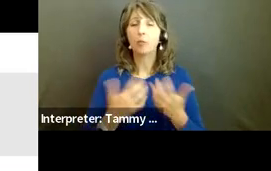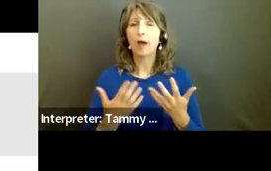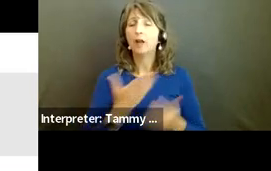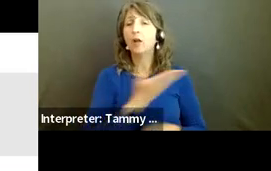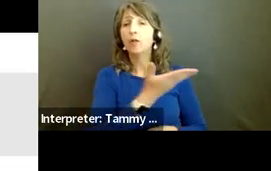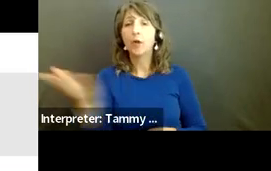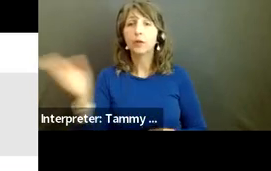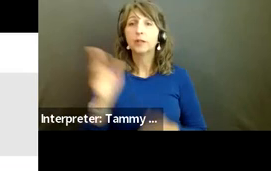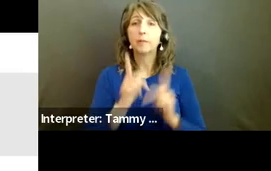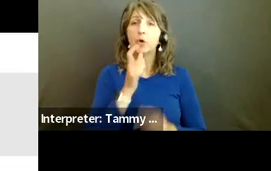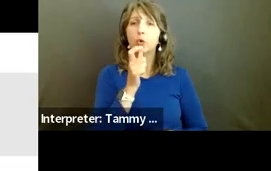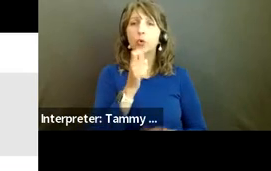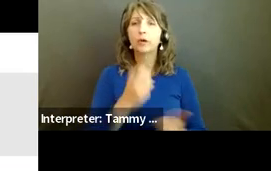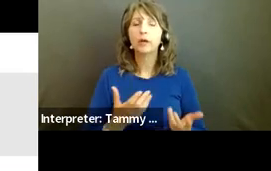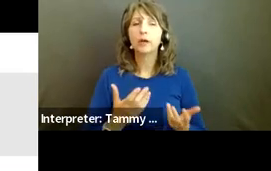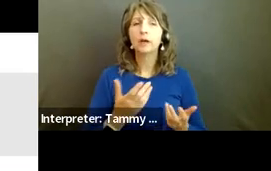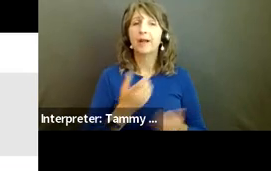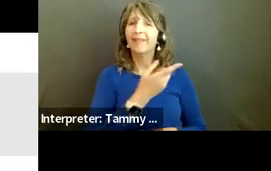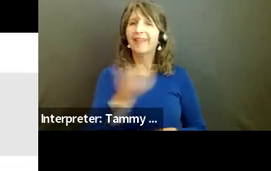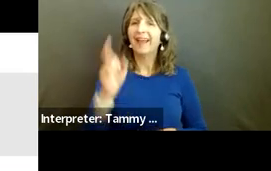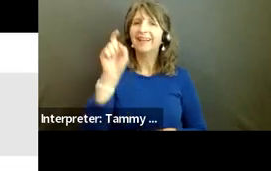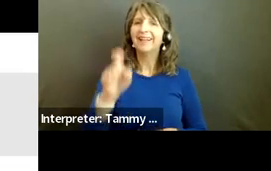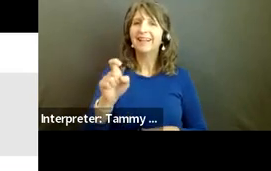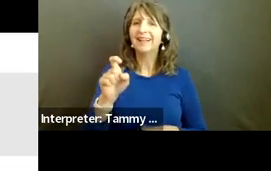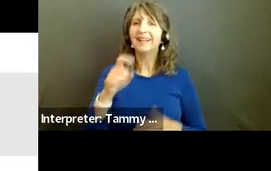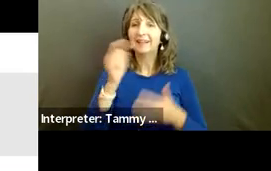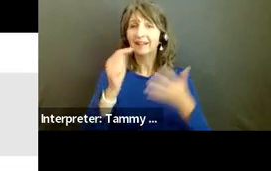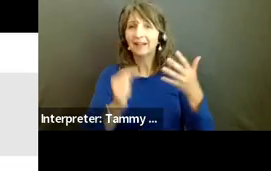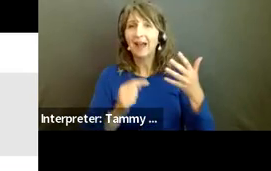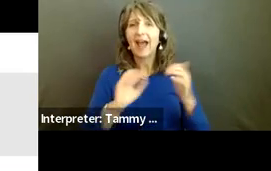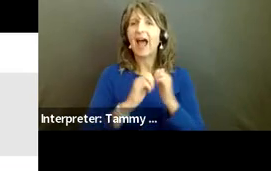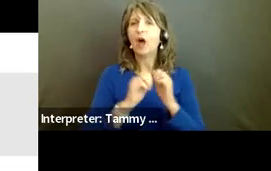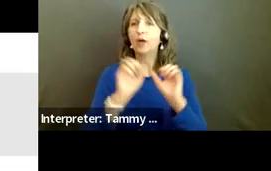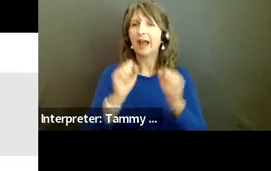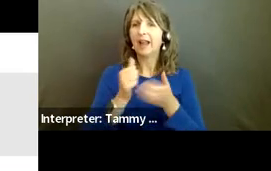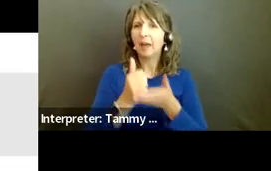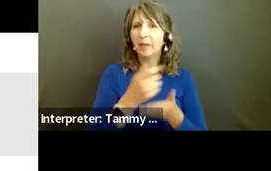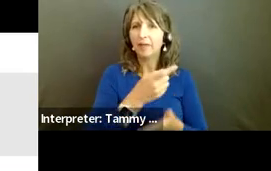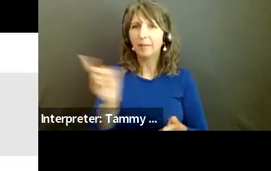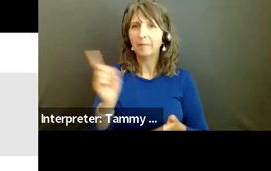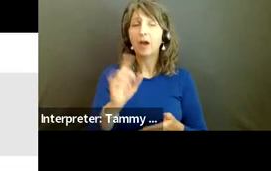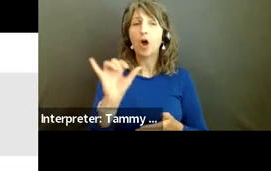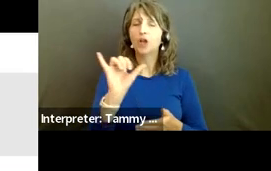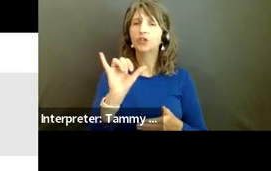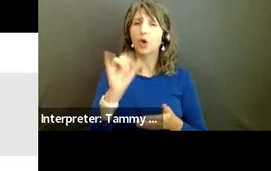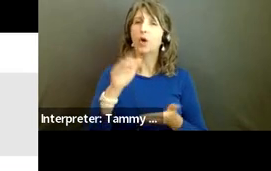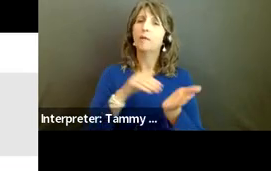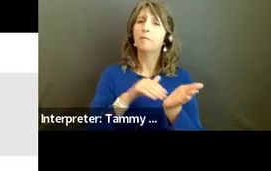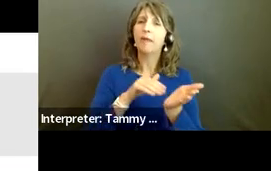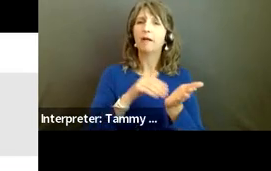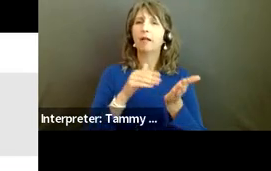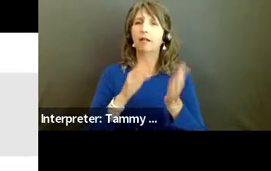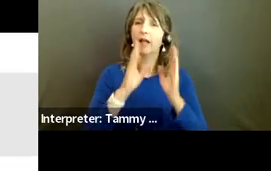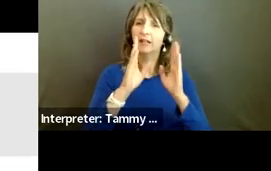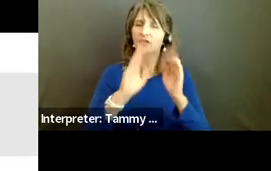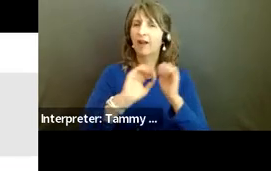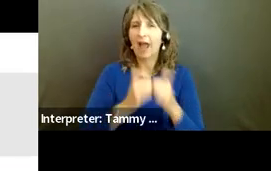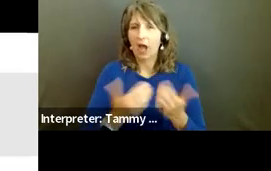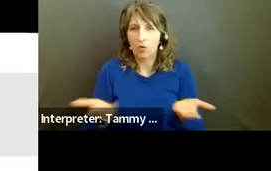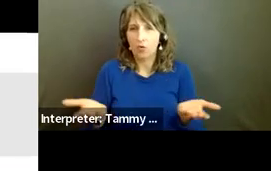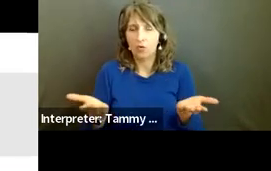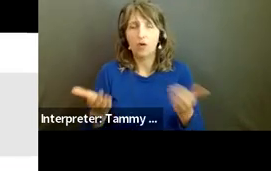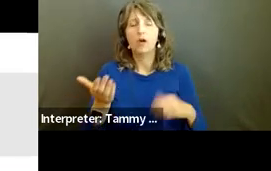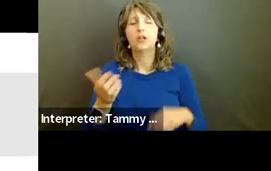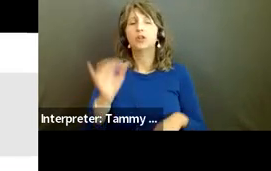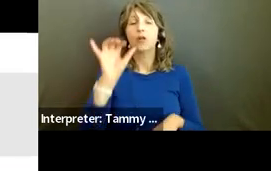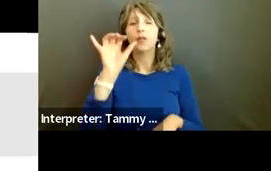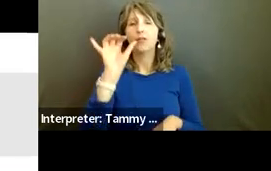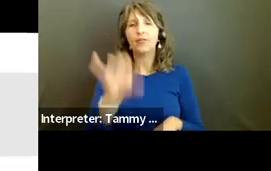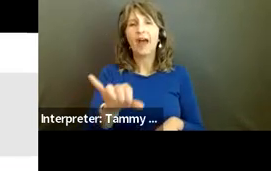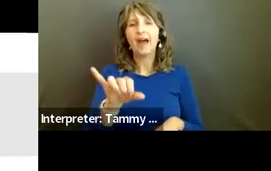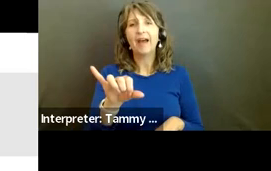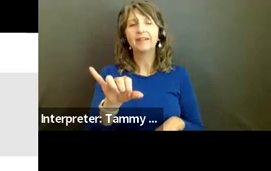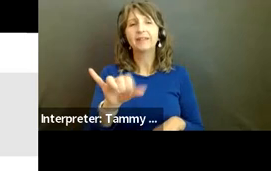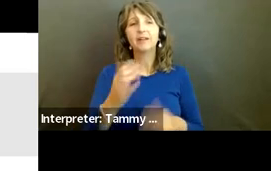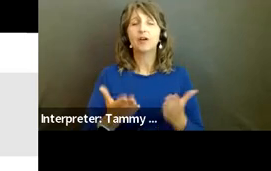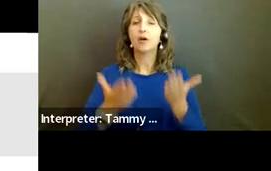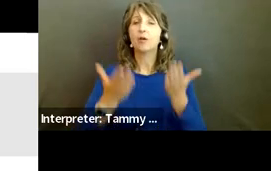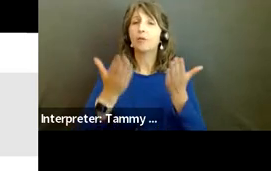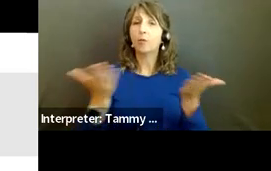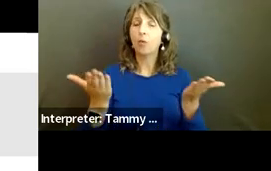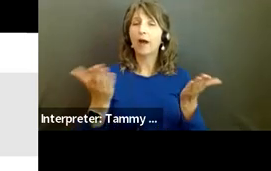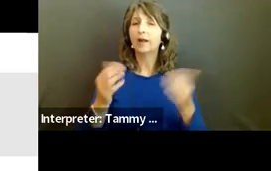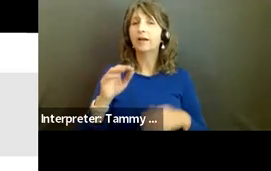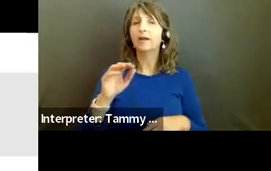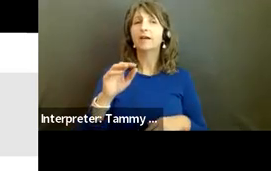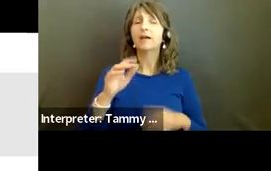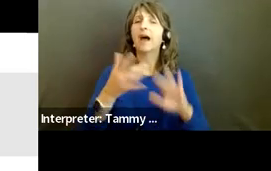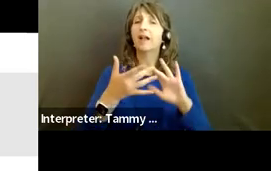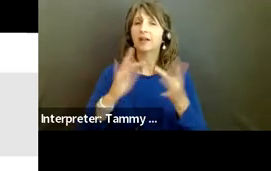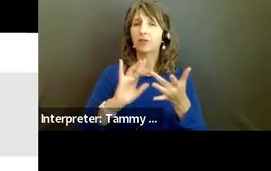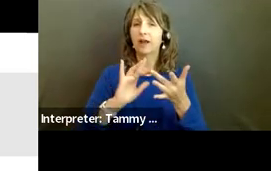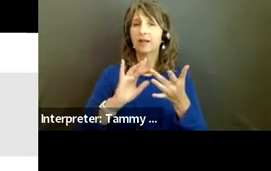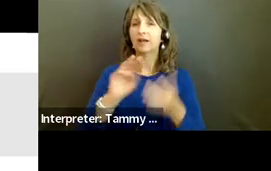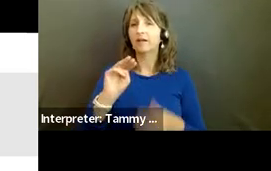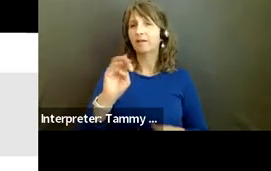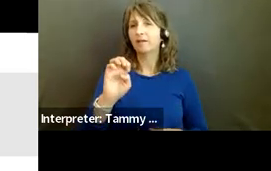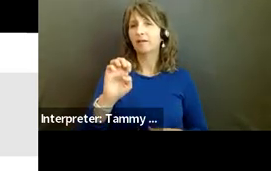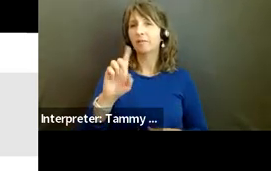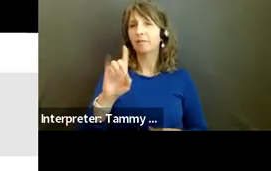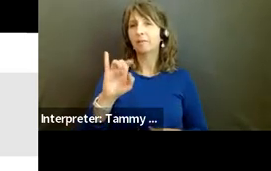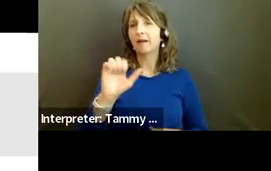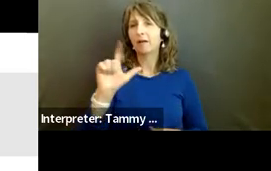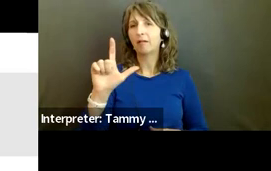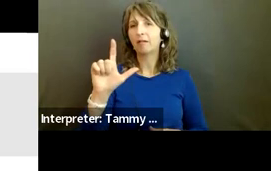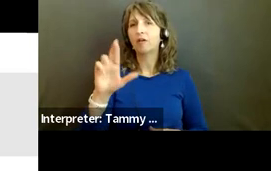And how can we get them the medical attention that they need? So this brought to light a particular, utility of electronic medical records because without that you have issues of safety.